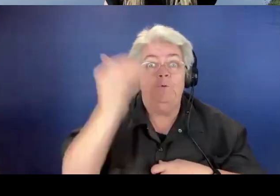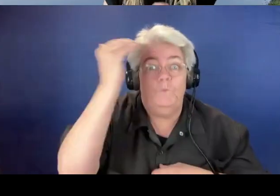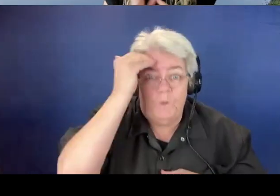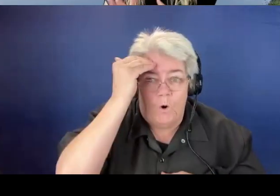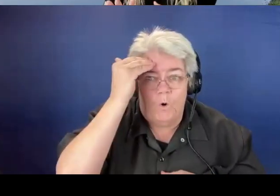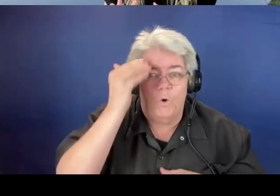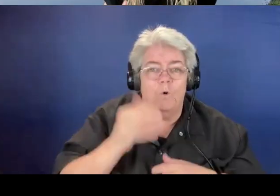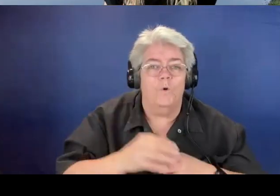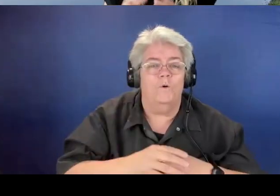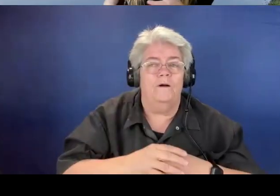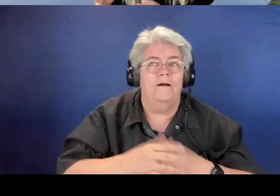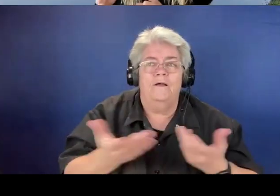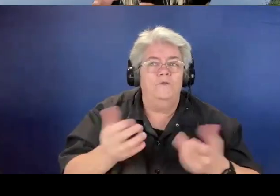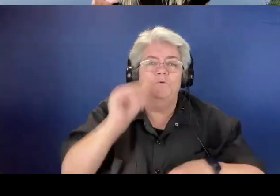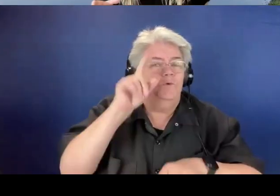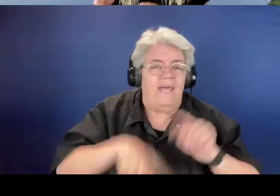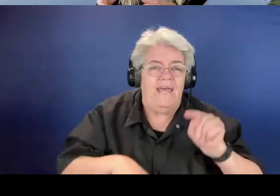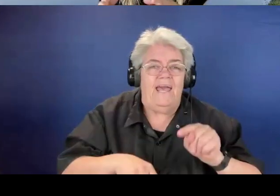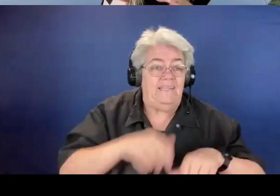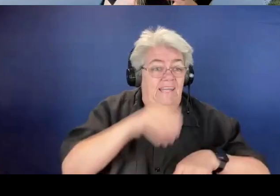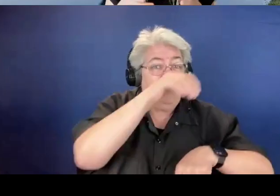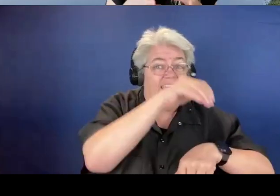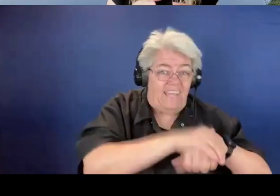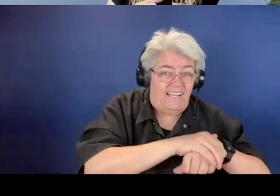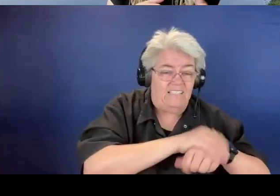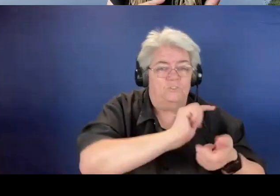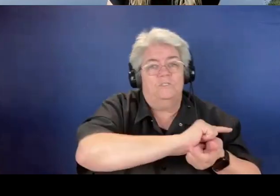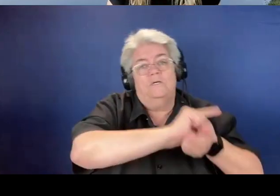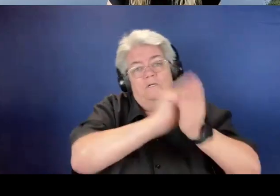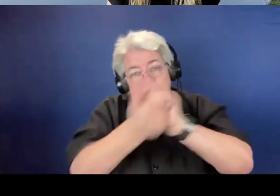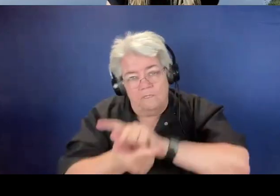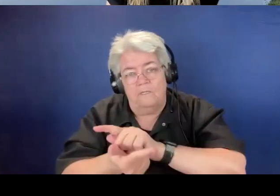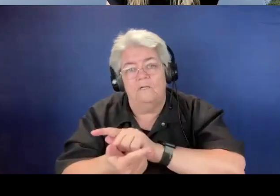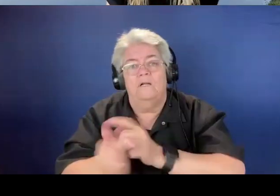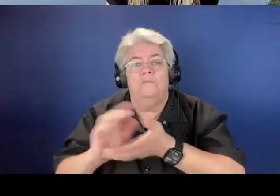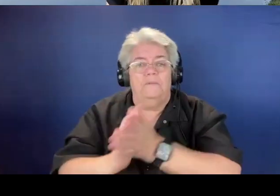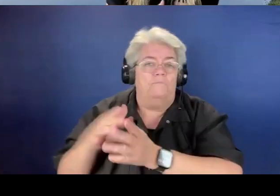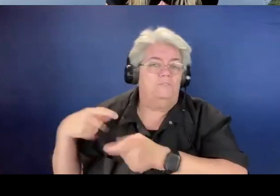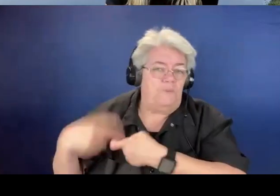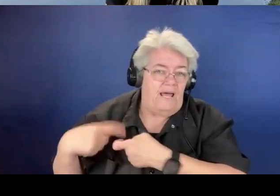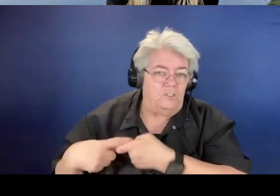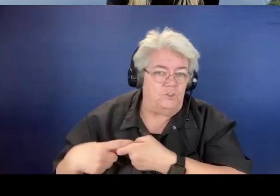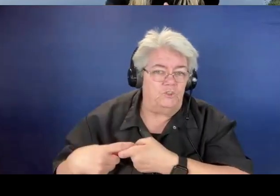simply translate an English test item into another language like Spanish or ASL.